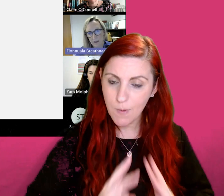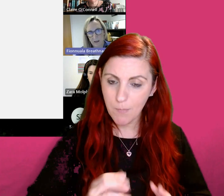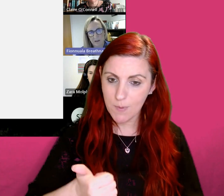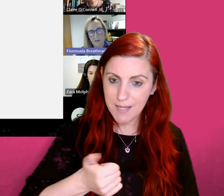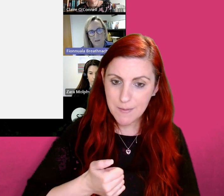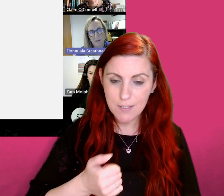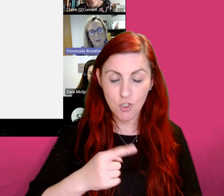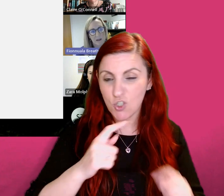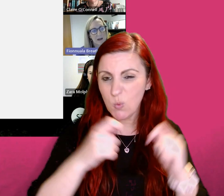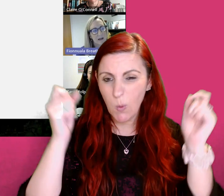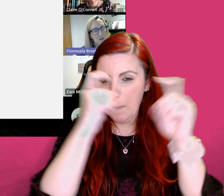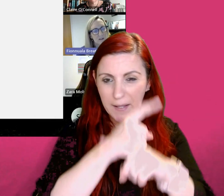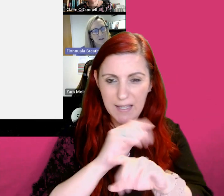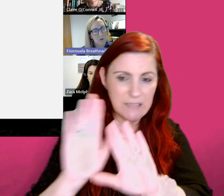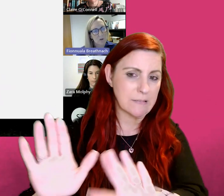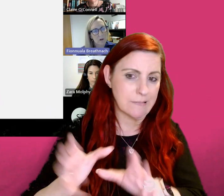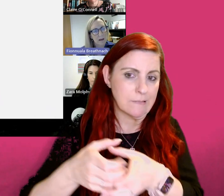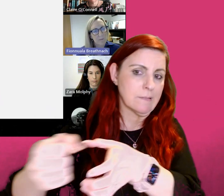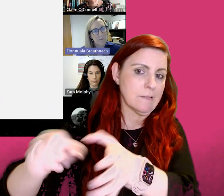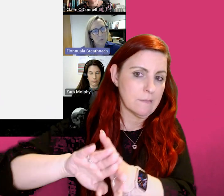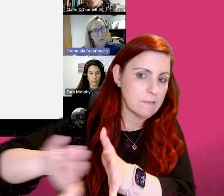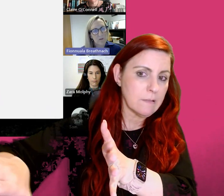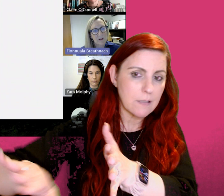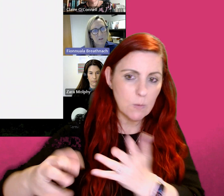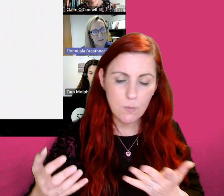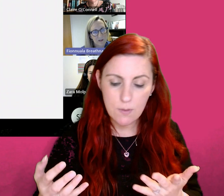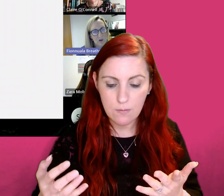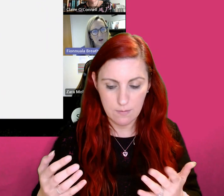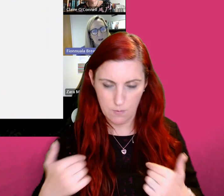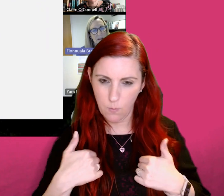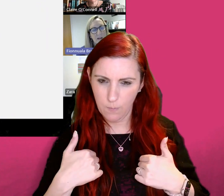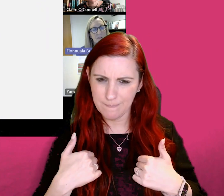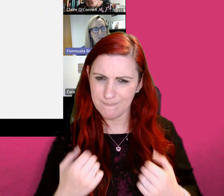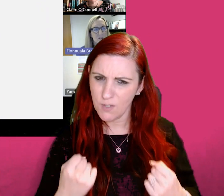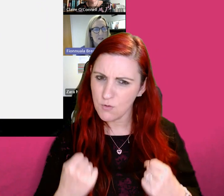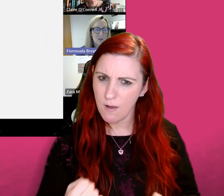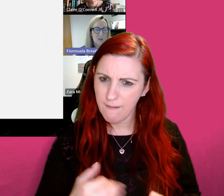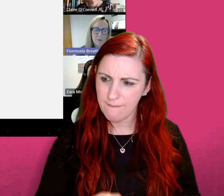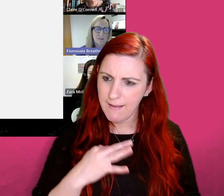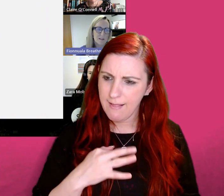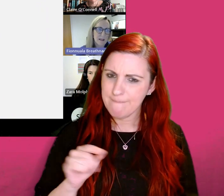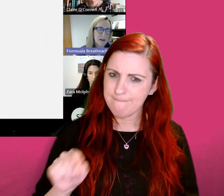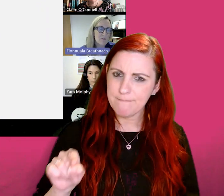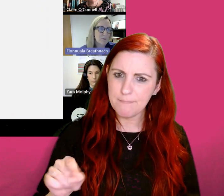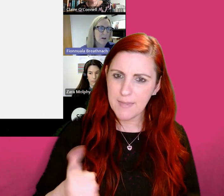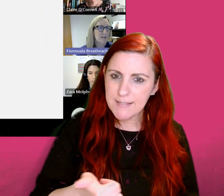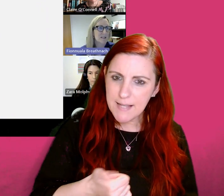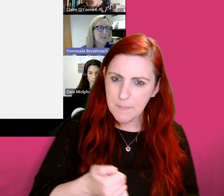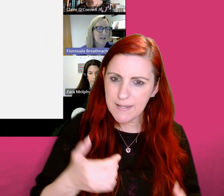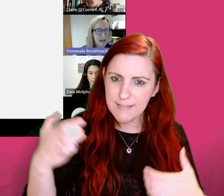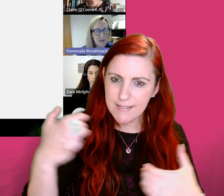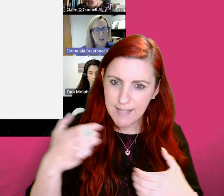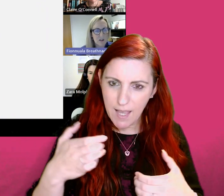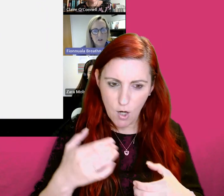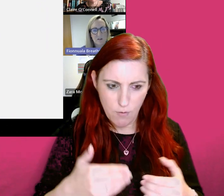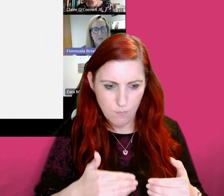complicated and so um we would feel very strongly that Diabetes Care in pregnancy has actually not